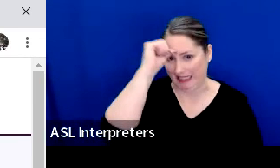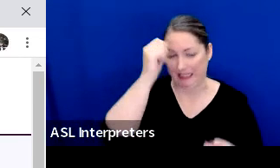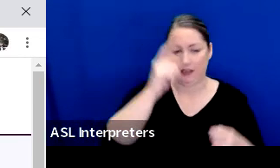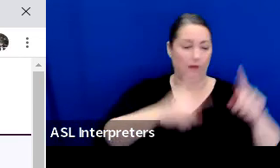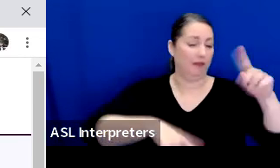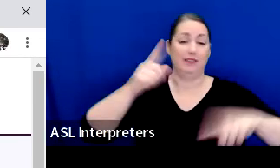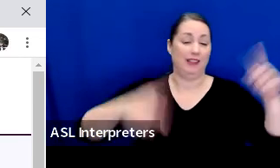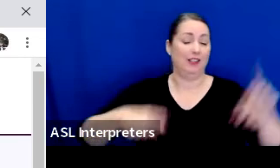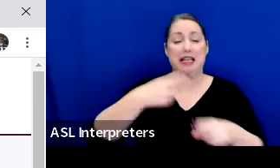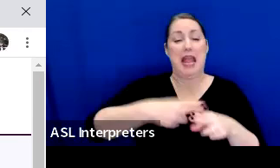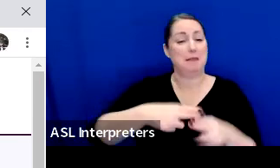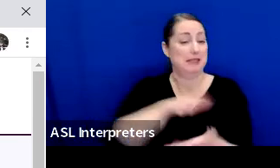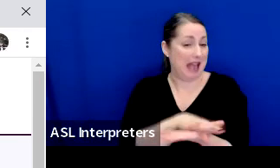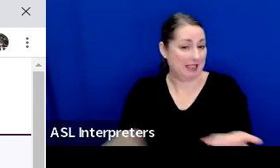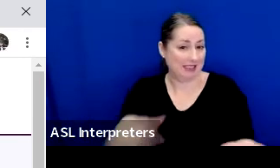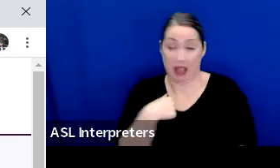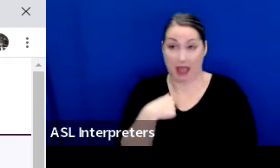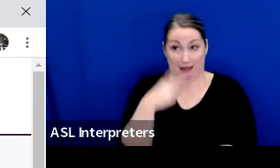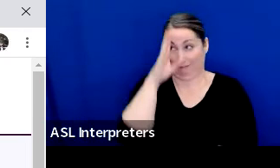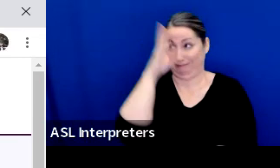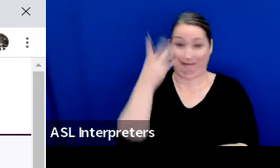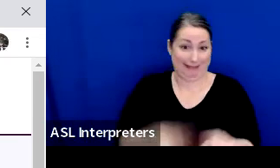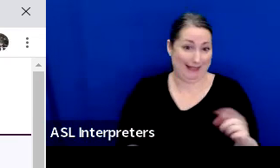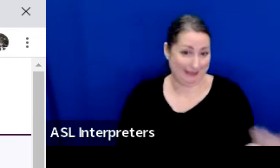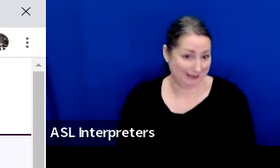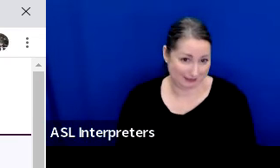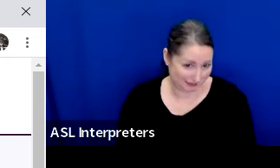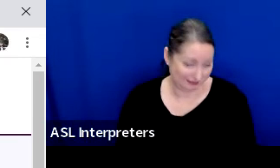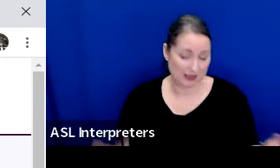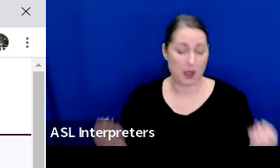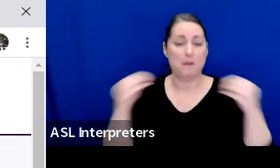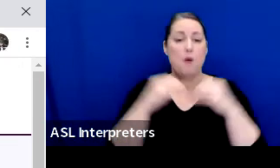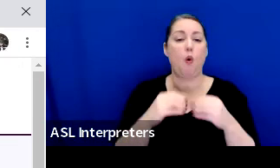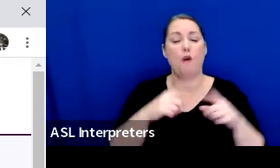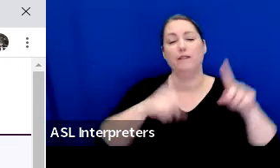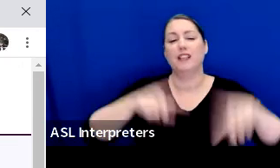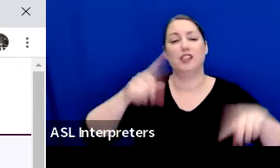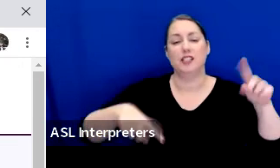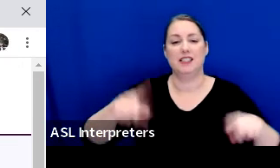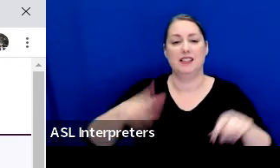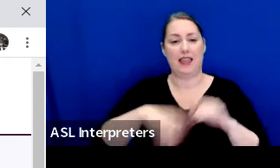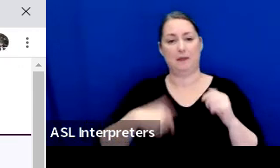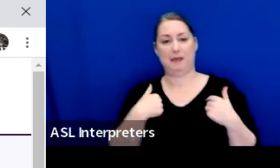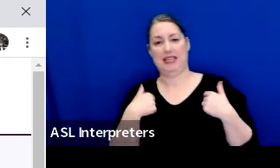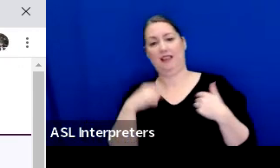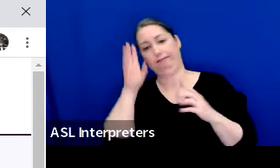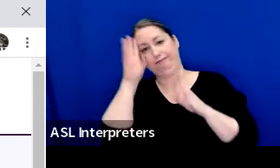But it's really nice because it allows you to print an equity, you know, equity and inclusion and diversity stuff. And that's a good thing.